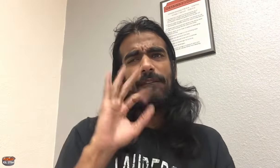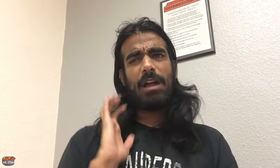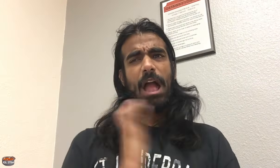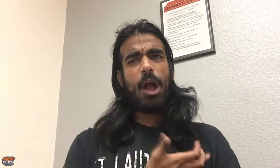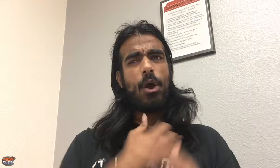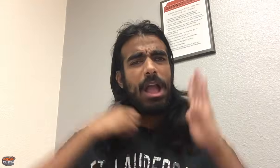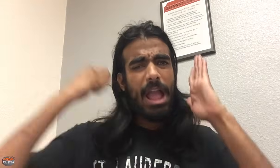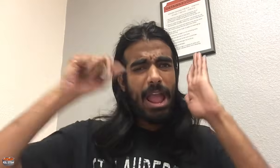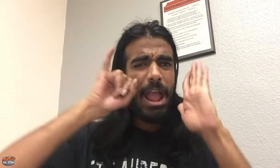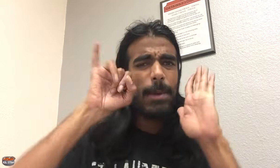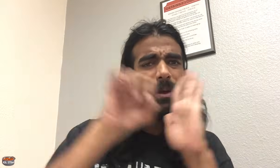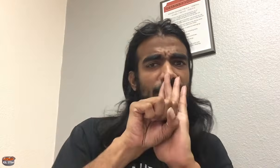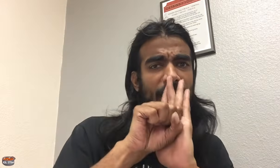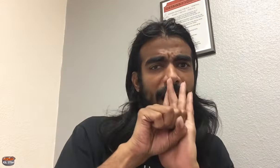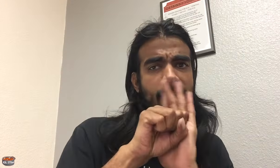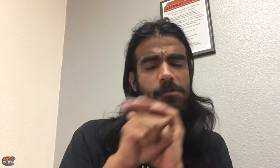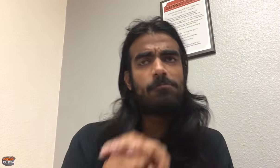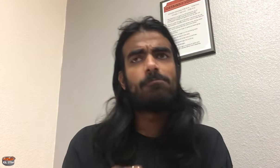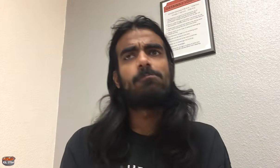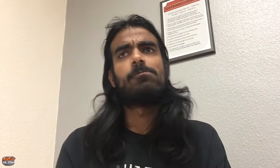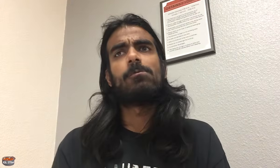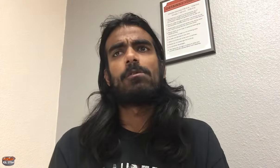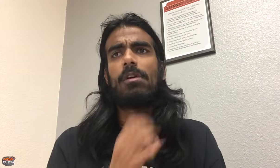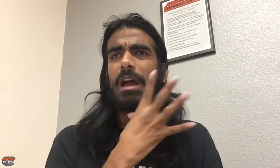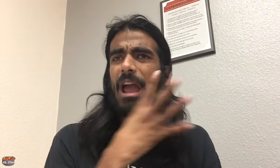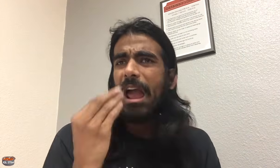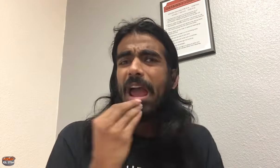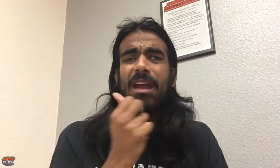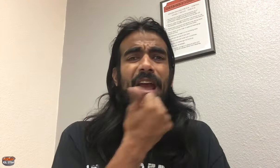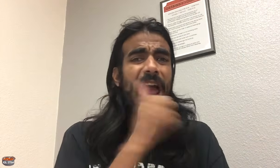Let us know what you think of ImageShade Films.